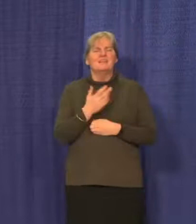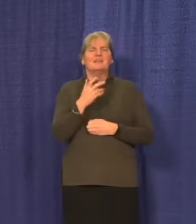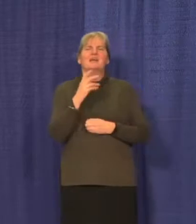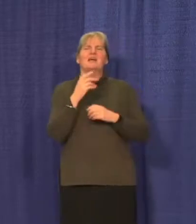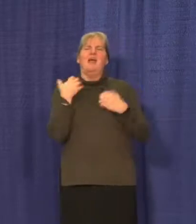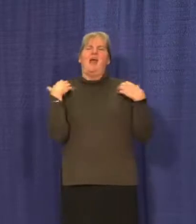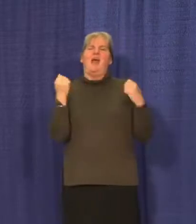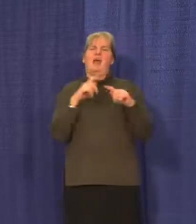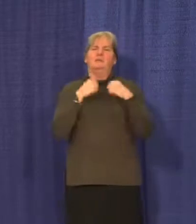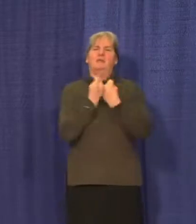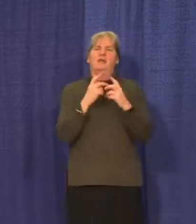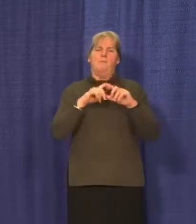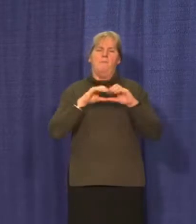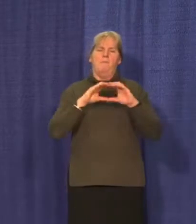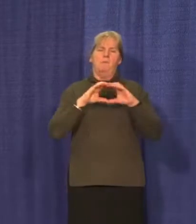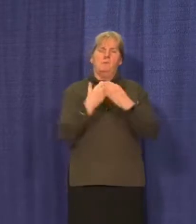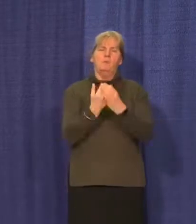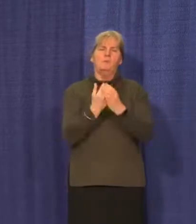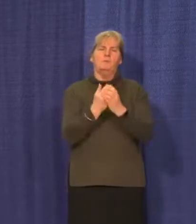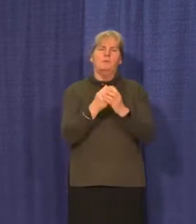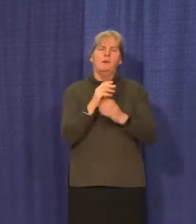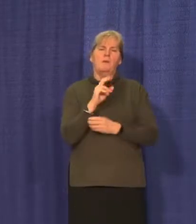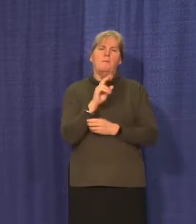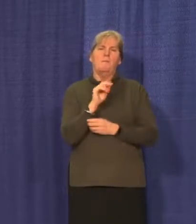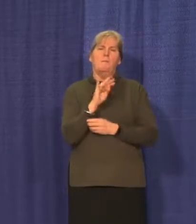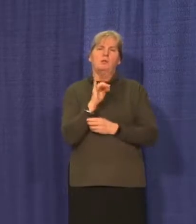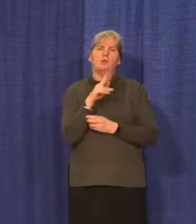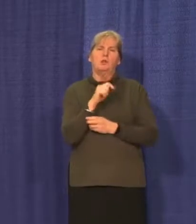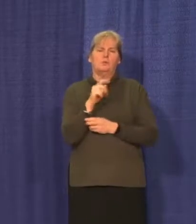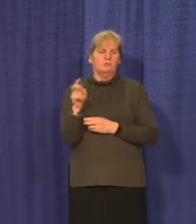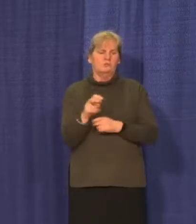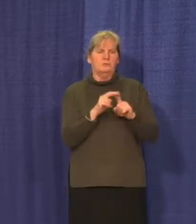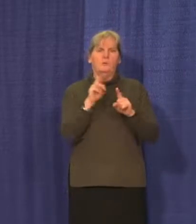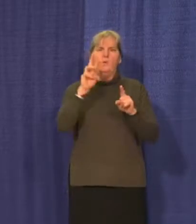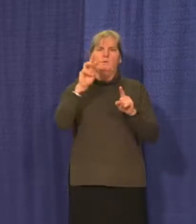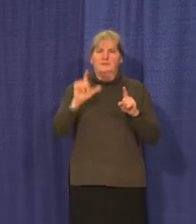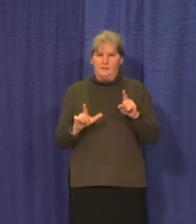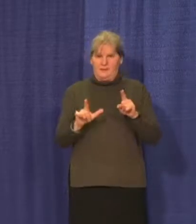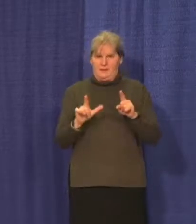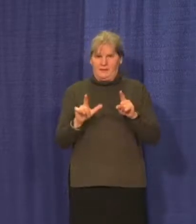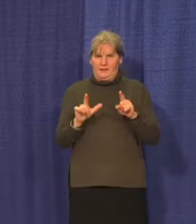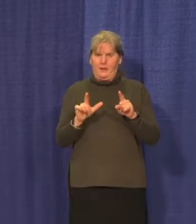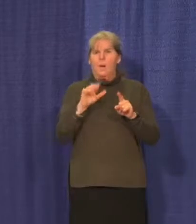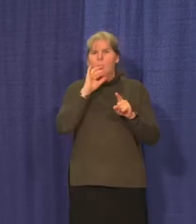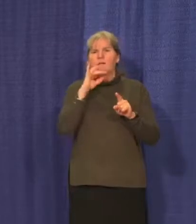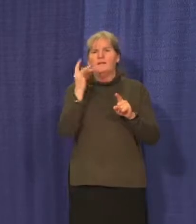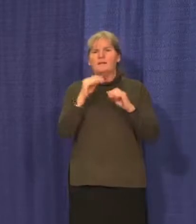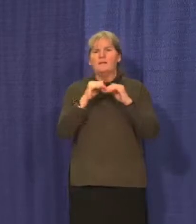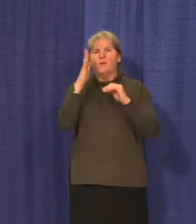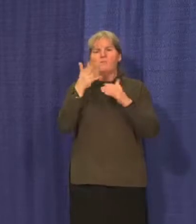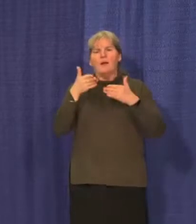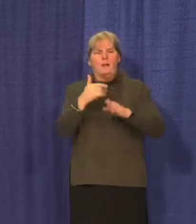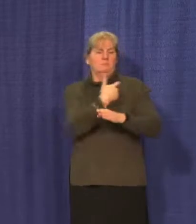travelled to Watson Lake to provide the vaccine to residents aged 18 years and older.